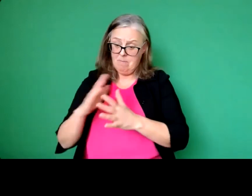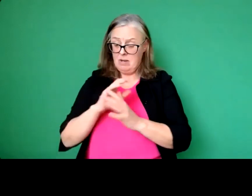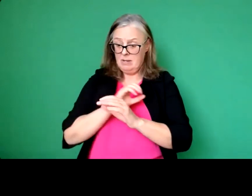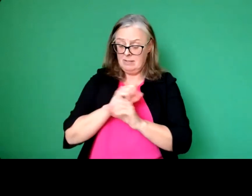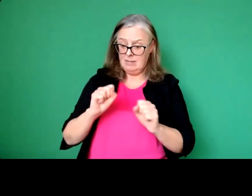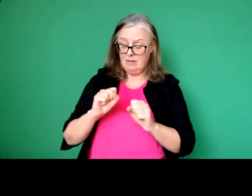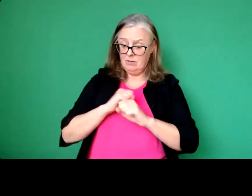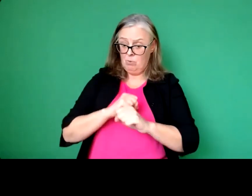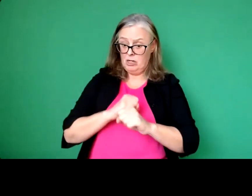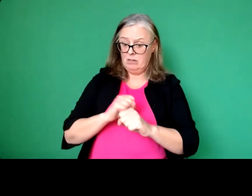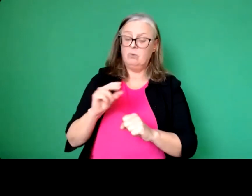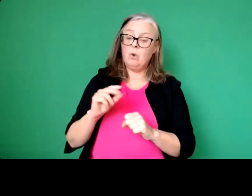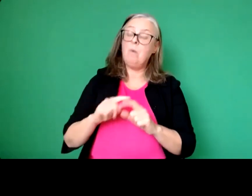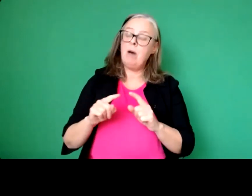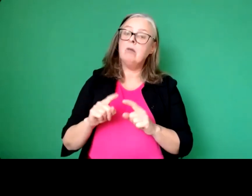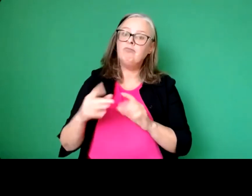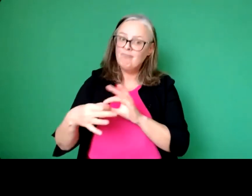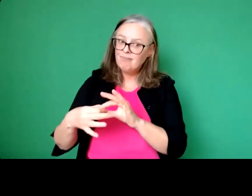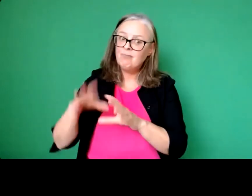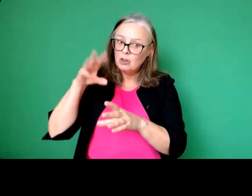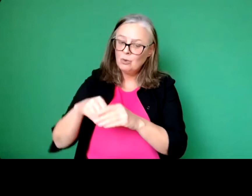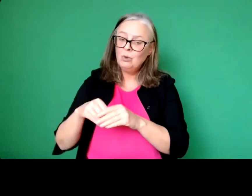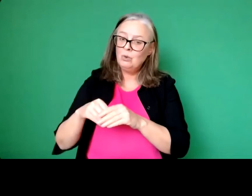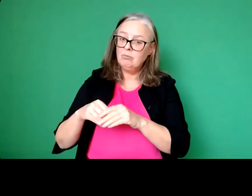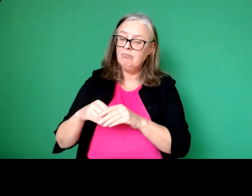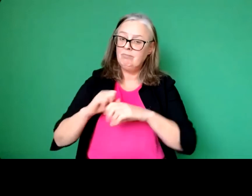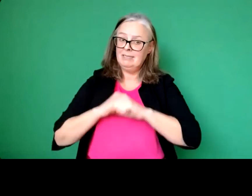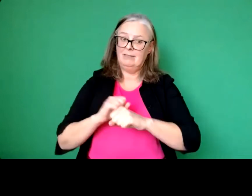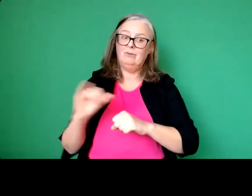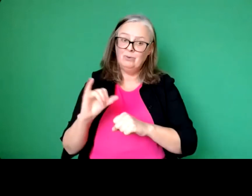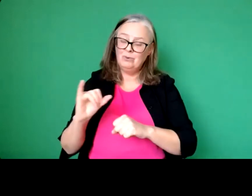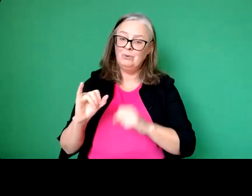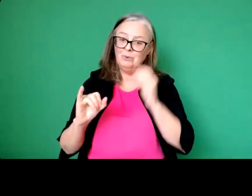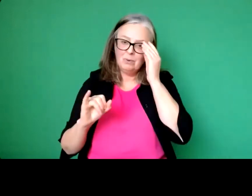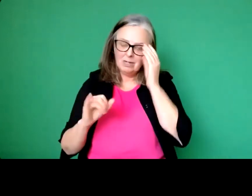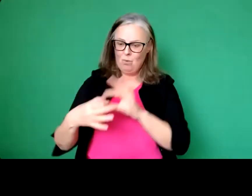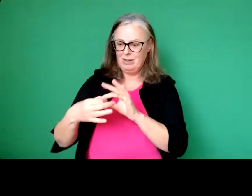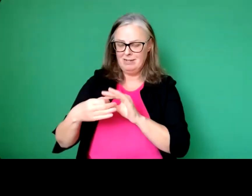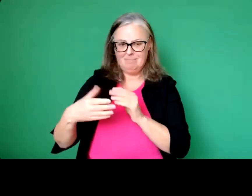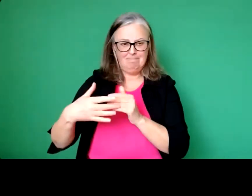and the working relationship as it develops over the years but the primarily the primary reason